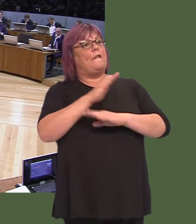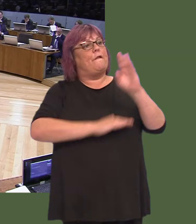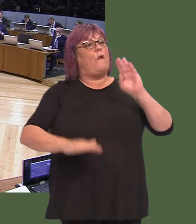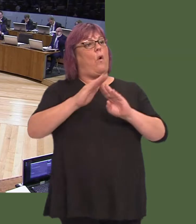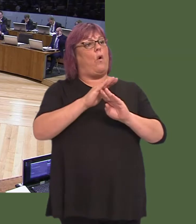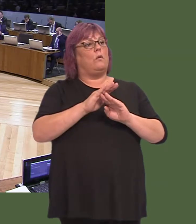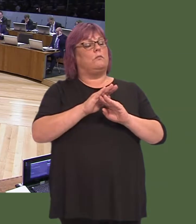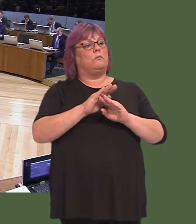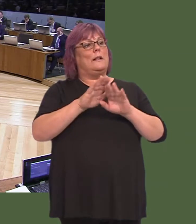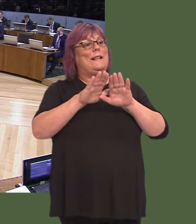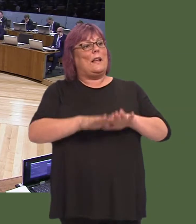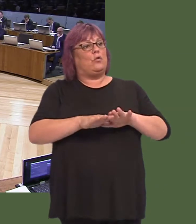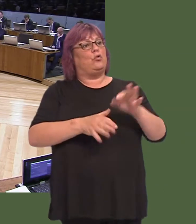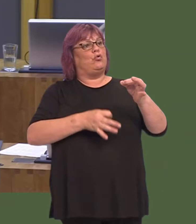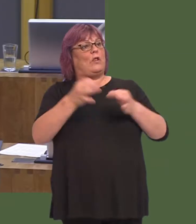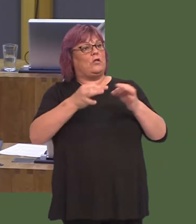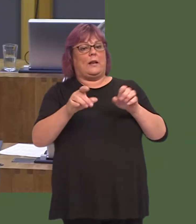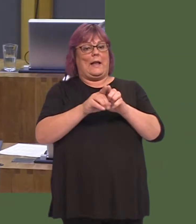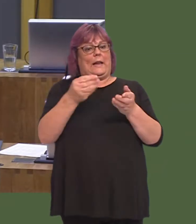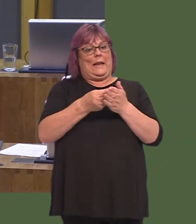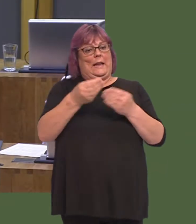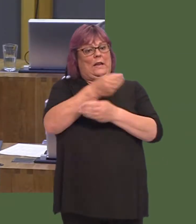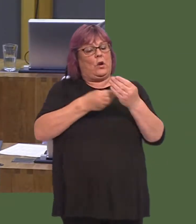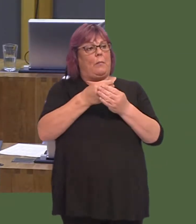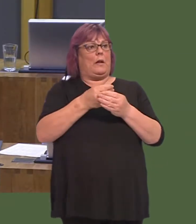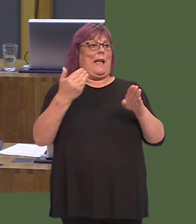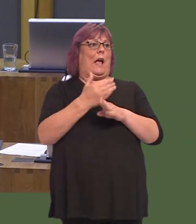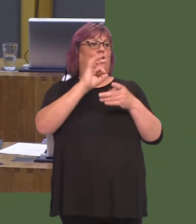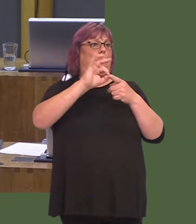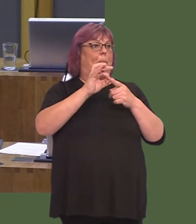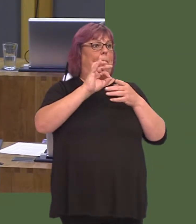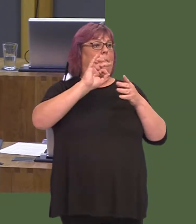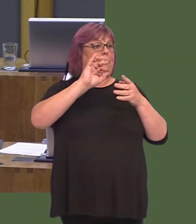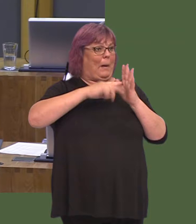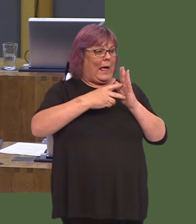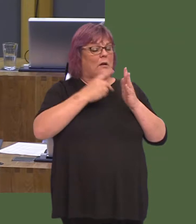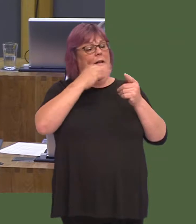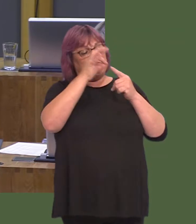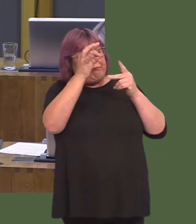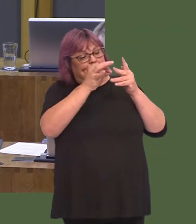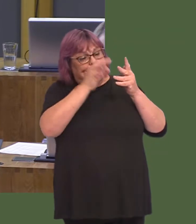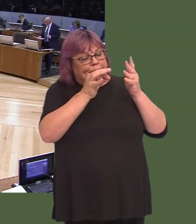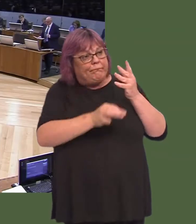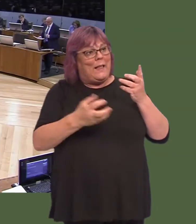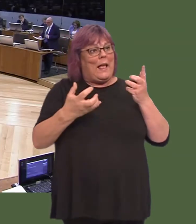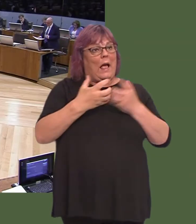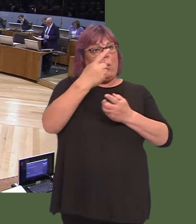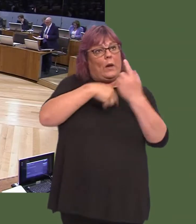national strategy and the economic action plan set out the actions we are taking to improve the economy and business environment across the whole of Wales.